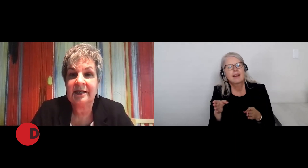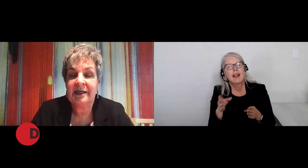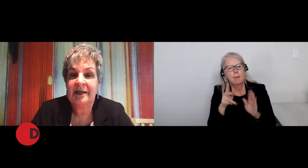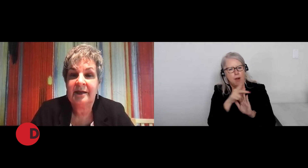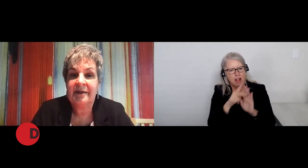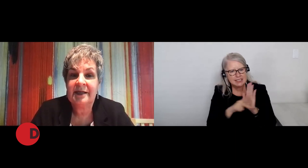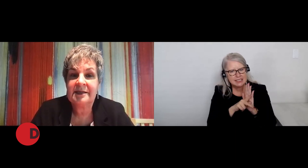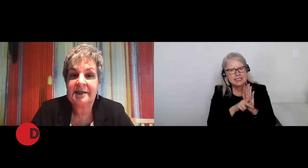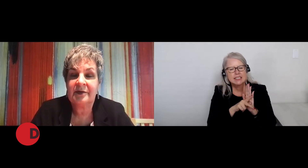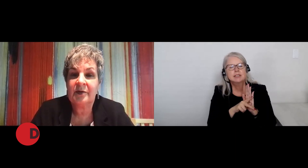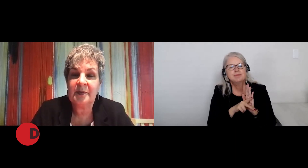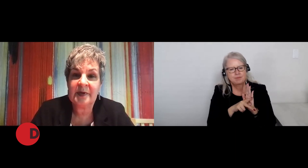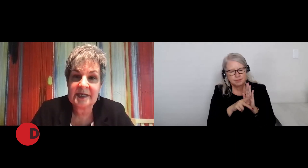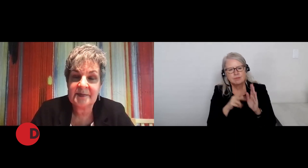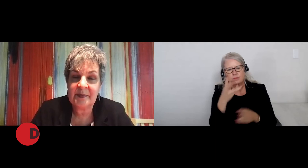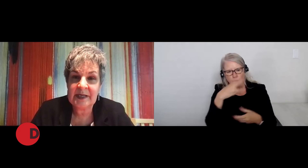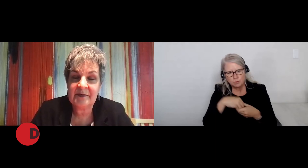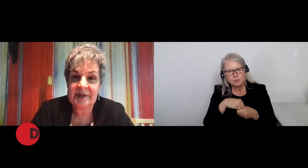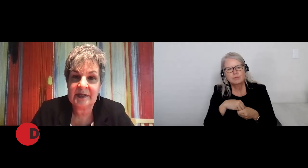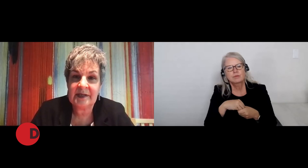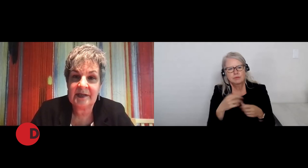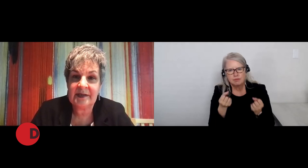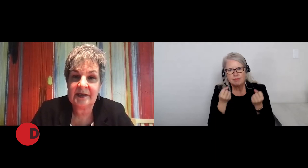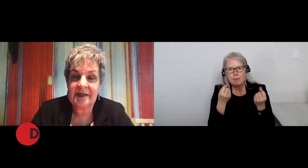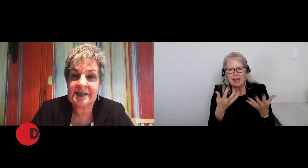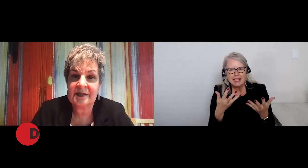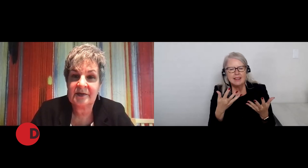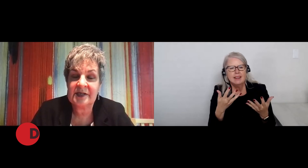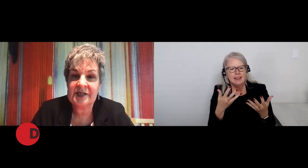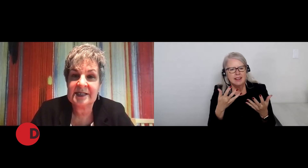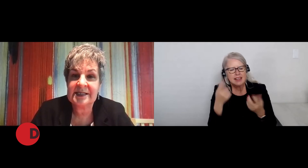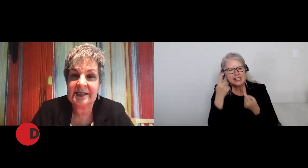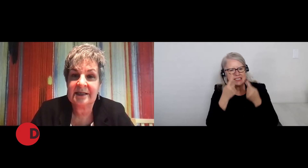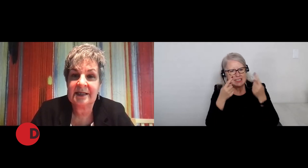which applies to us, we adopted a plan and policies to include many